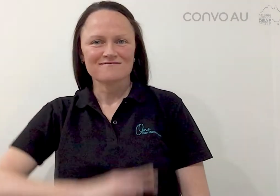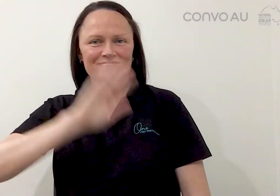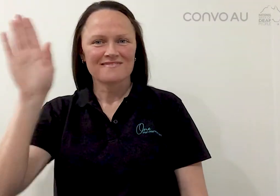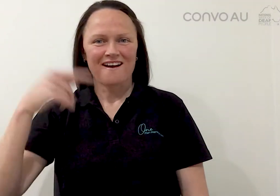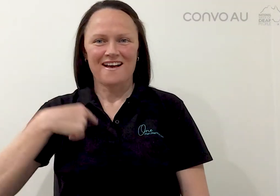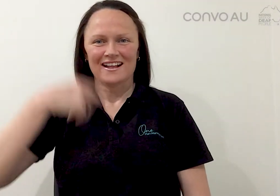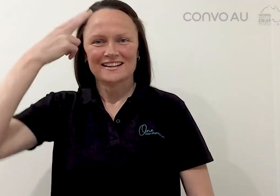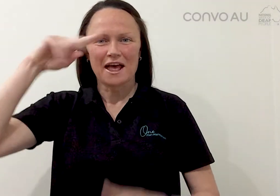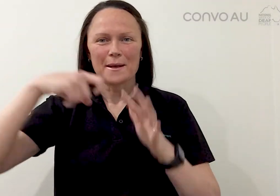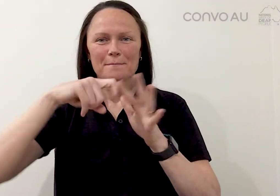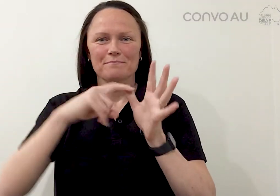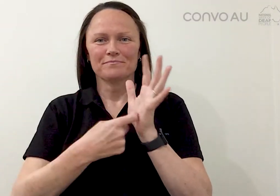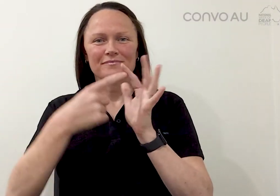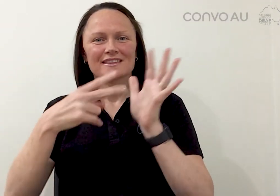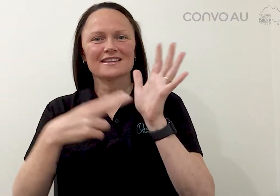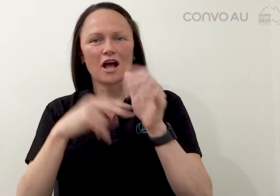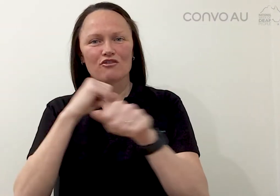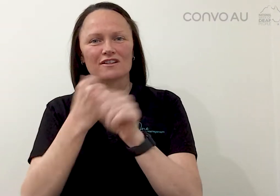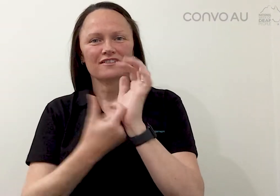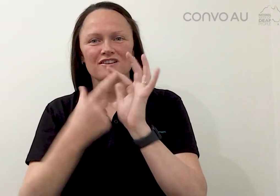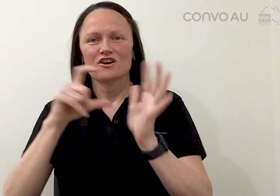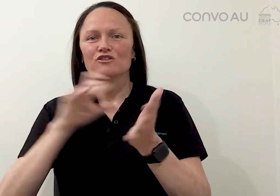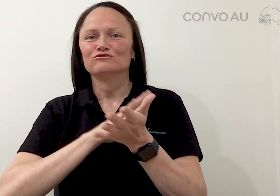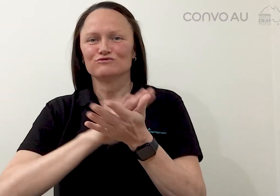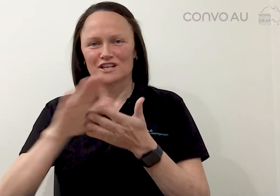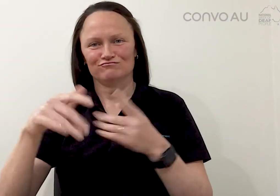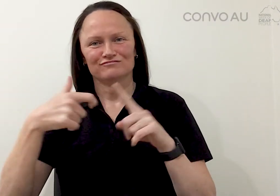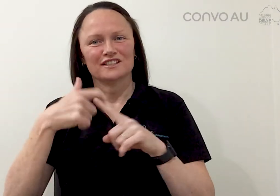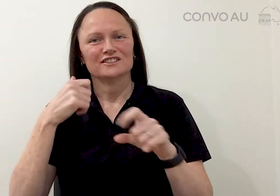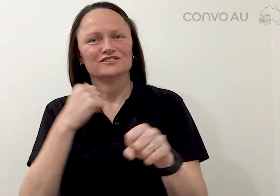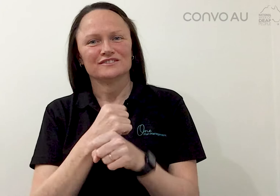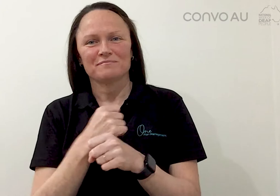Hi I am Karen Grech,